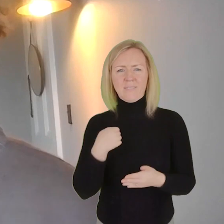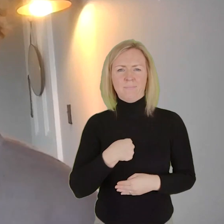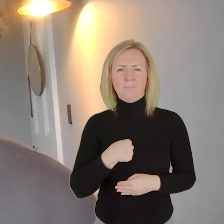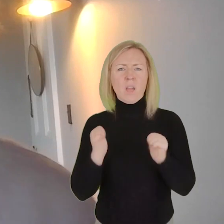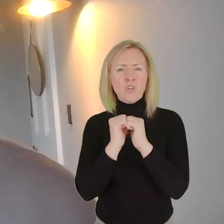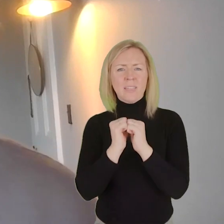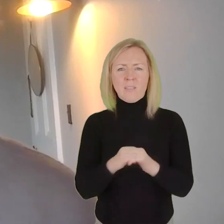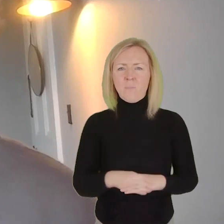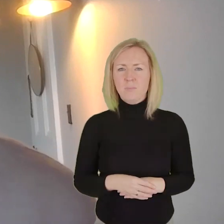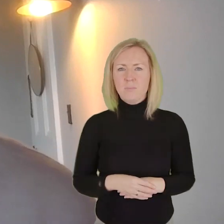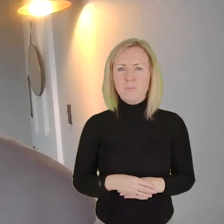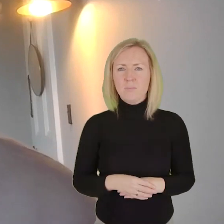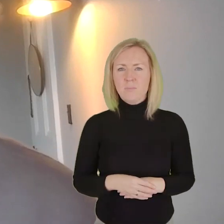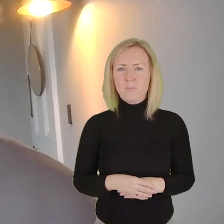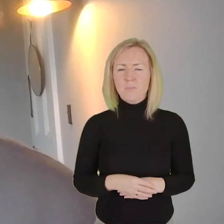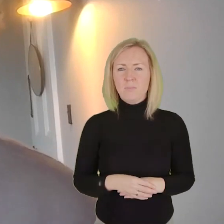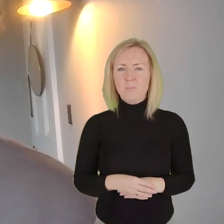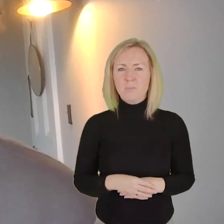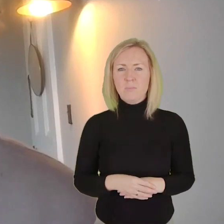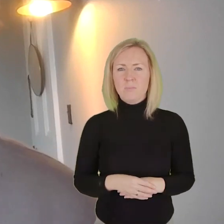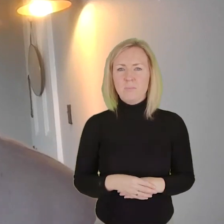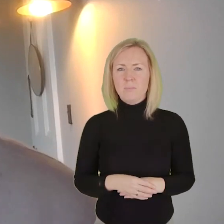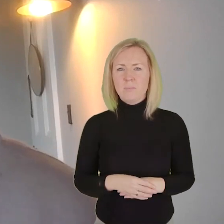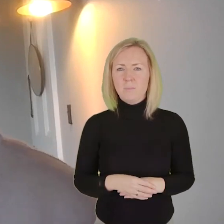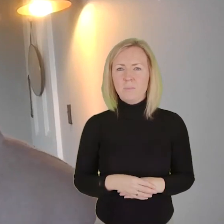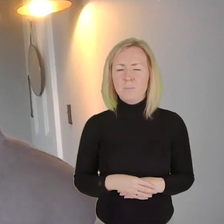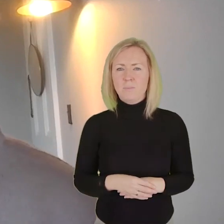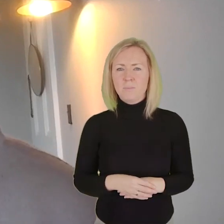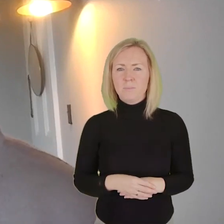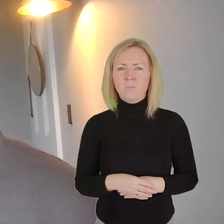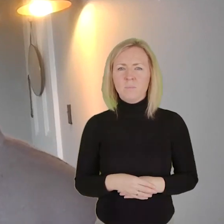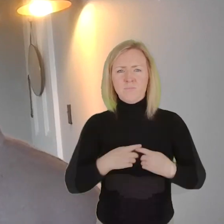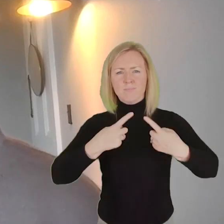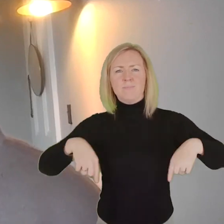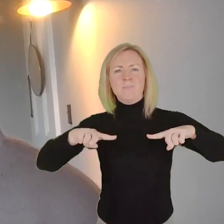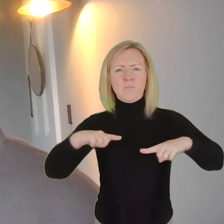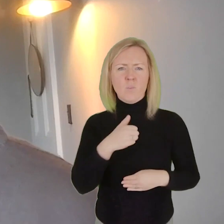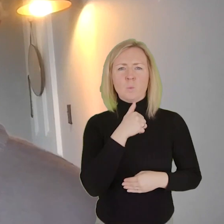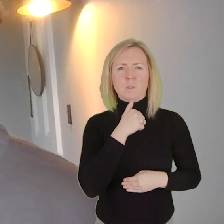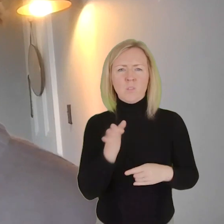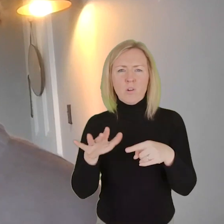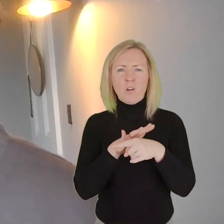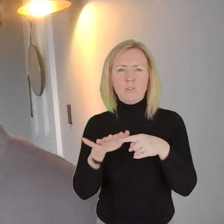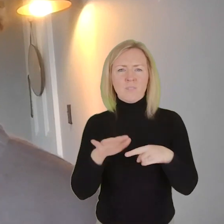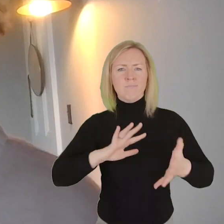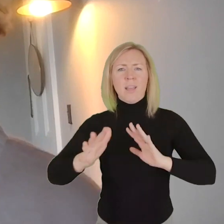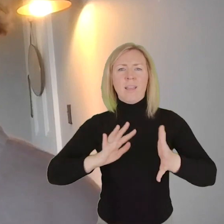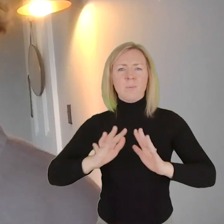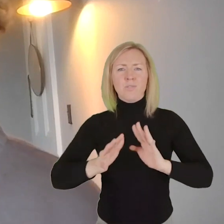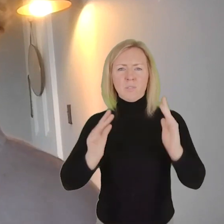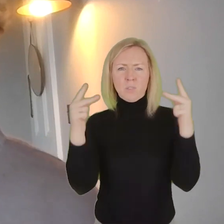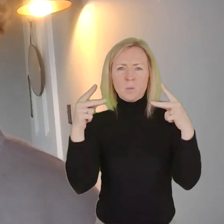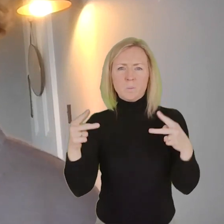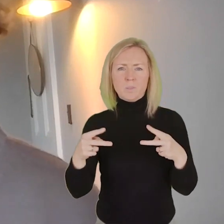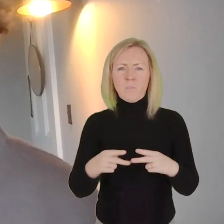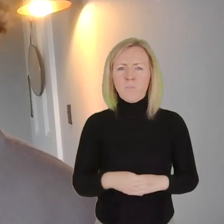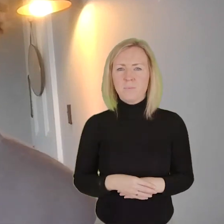We use something called glossing that is a kind of like a coded form of the sign language.